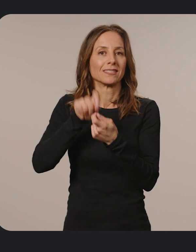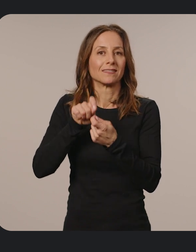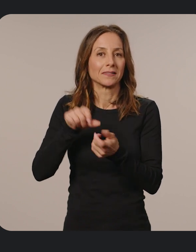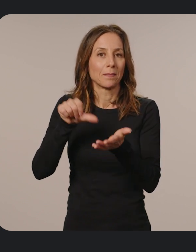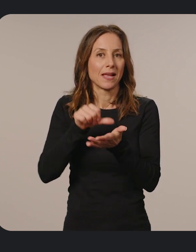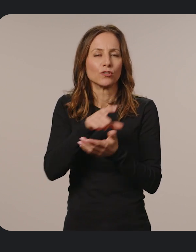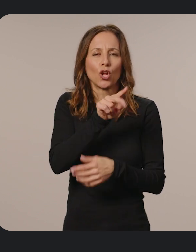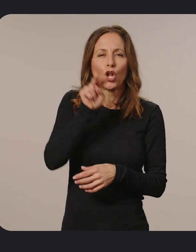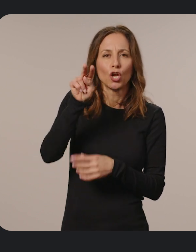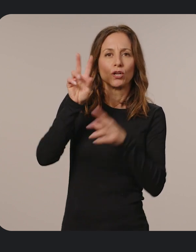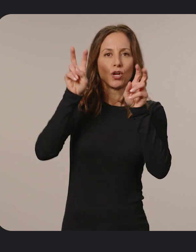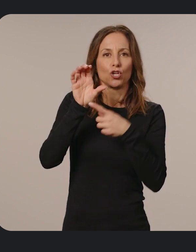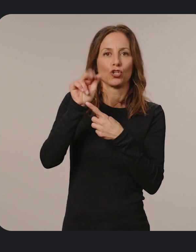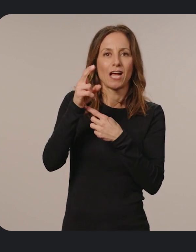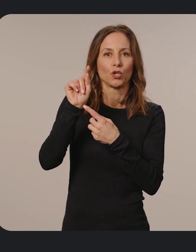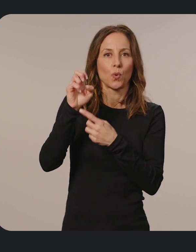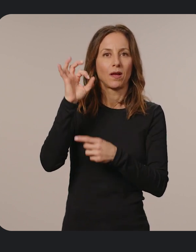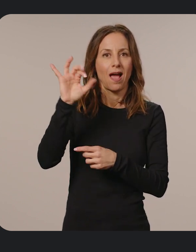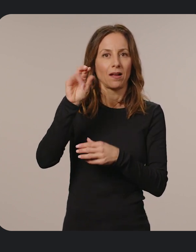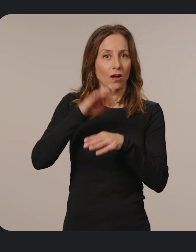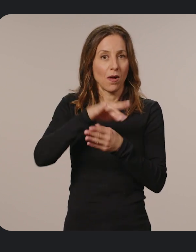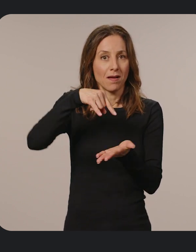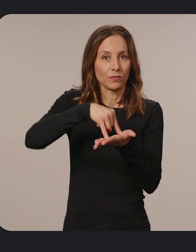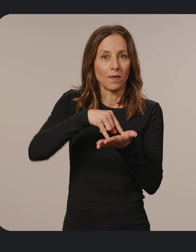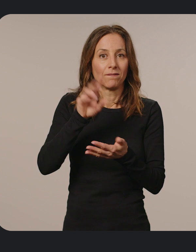Just look for the crash note icon on your Android Vitals page.